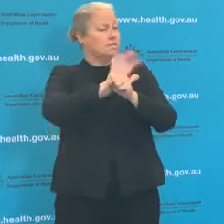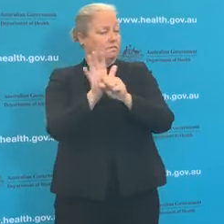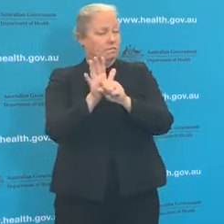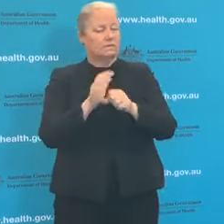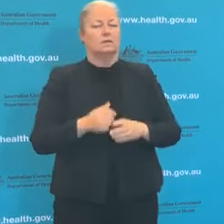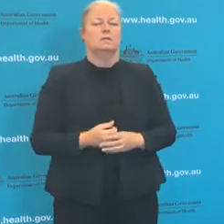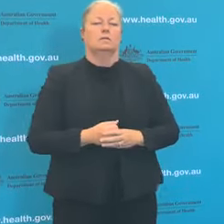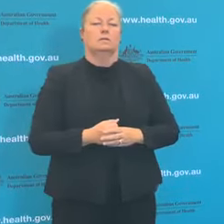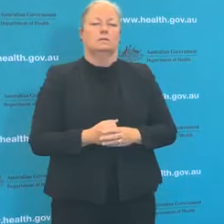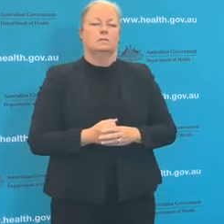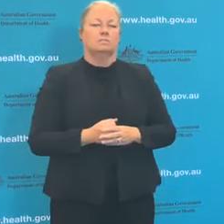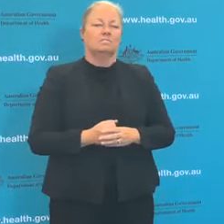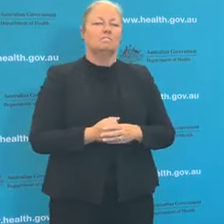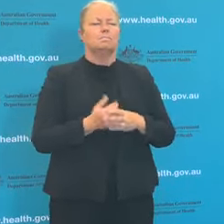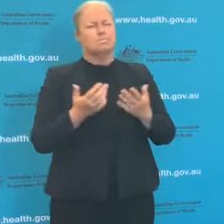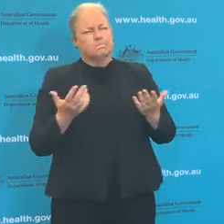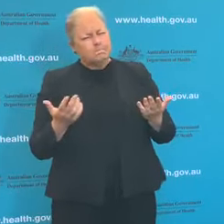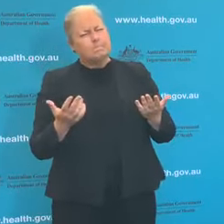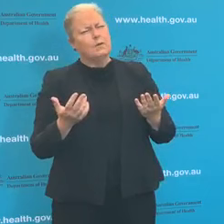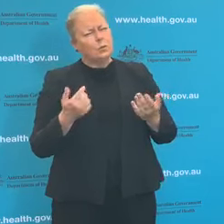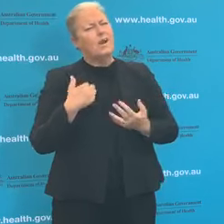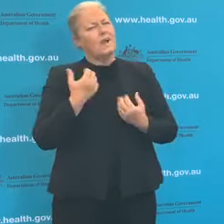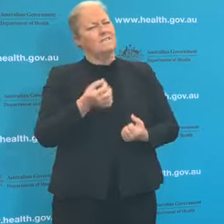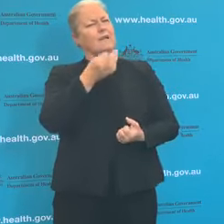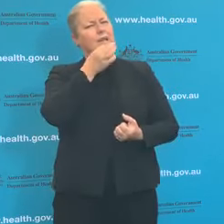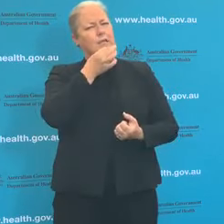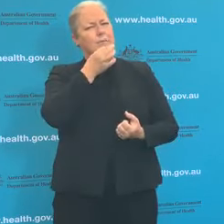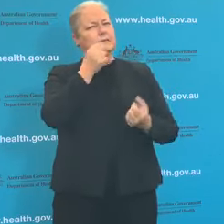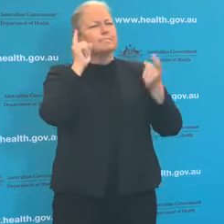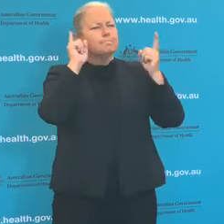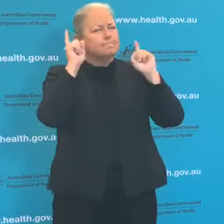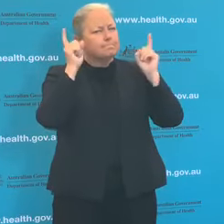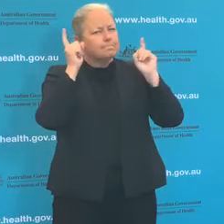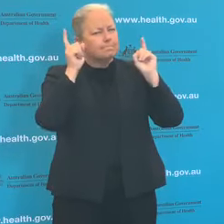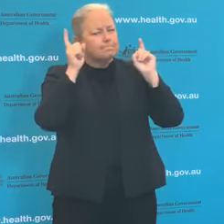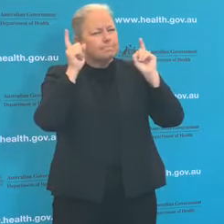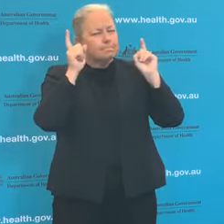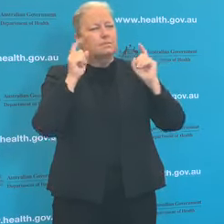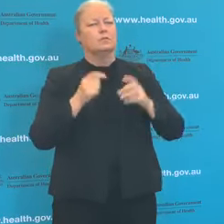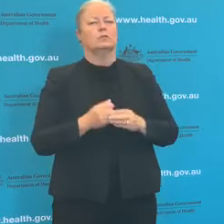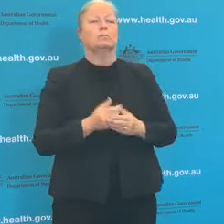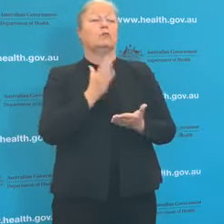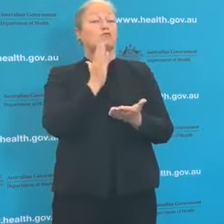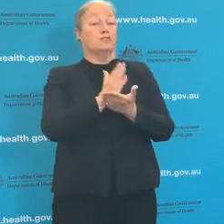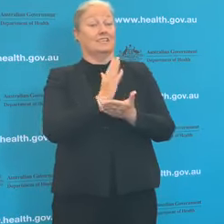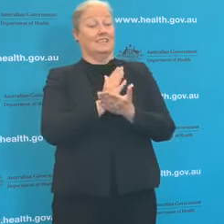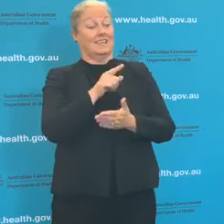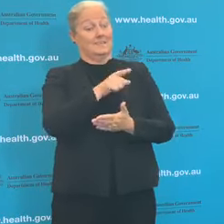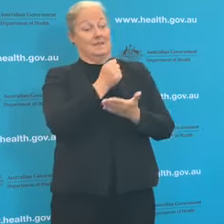obviously of concern, but mostly it relates to the Victorian meatworks